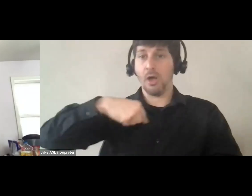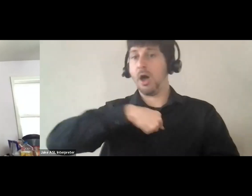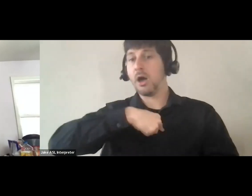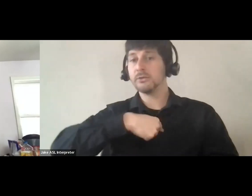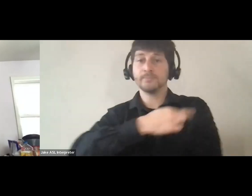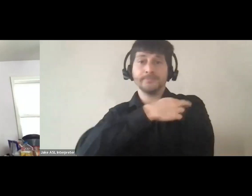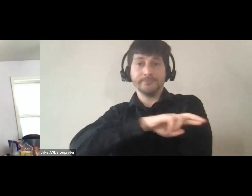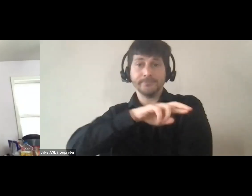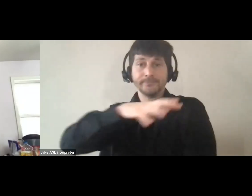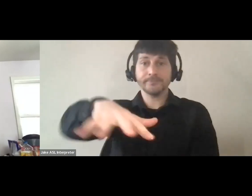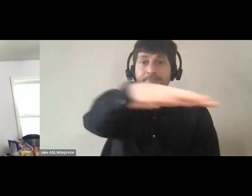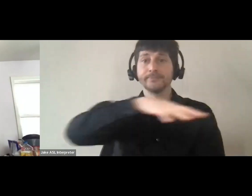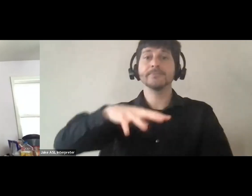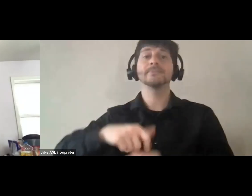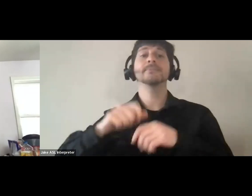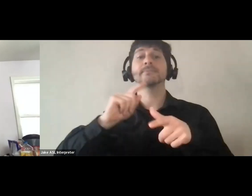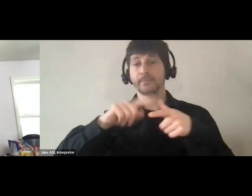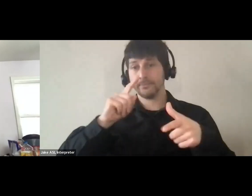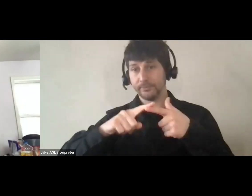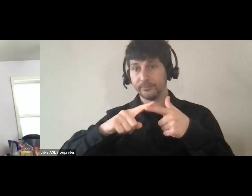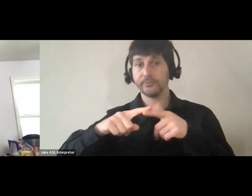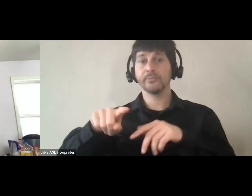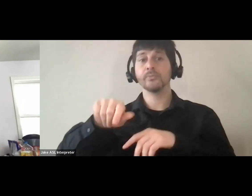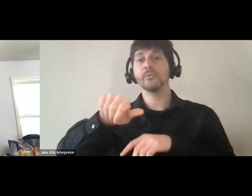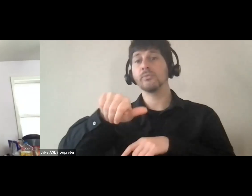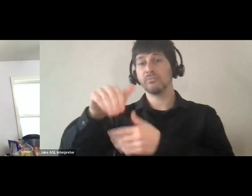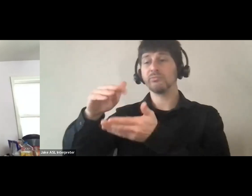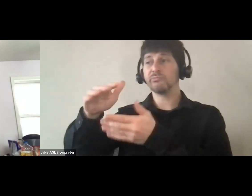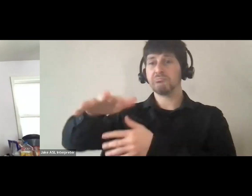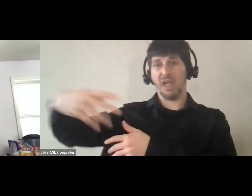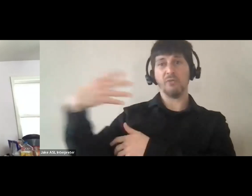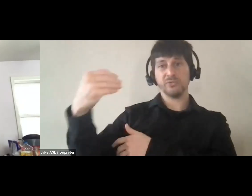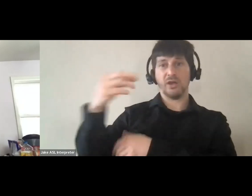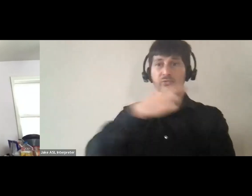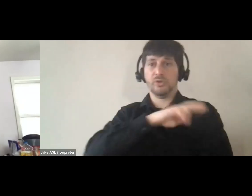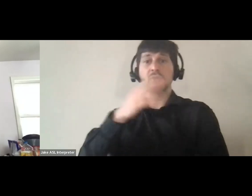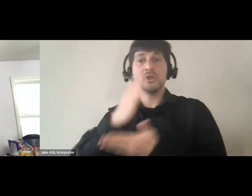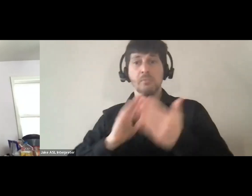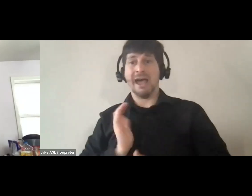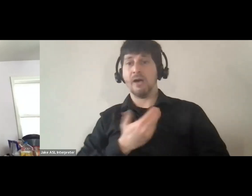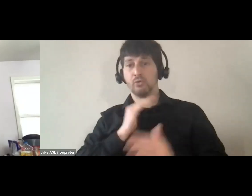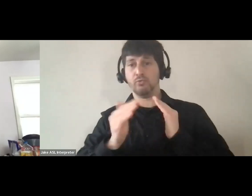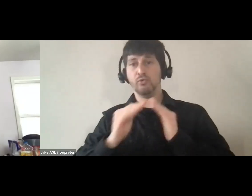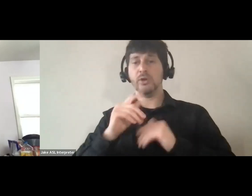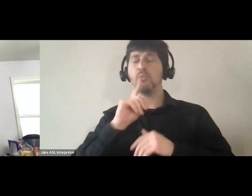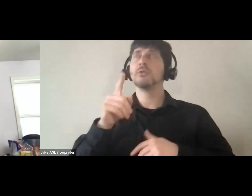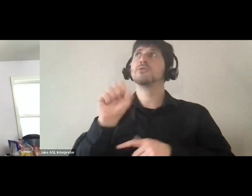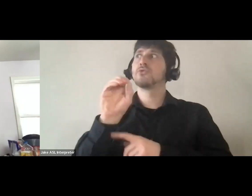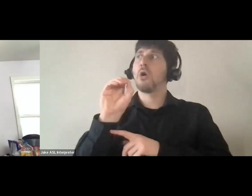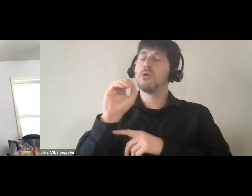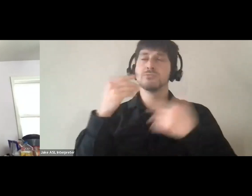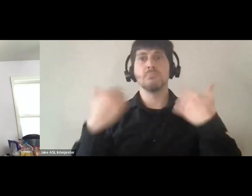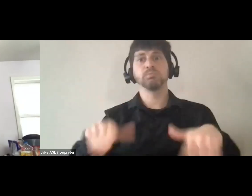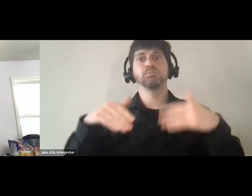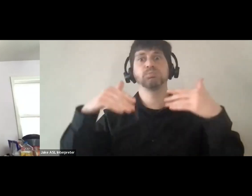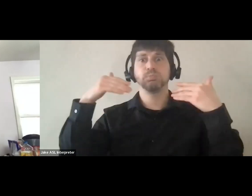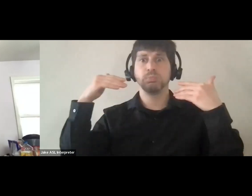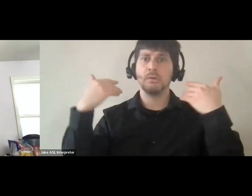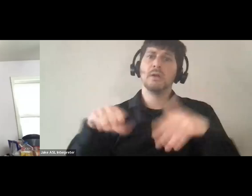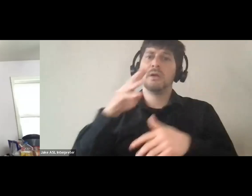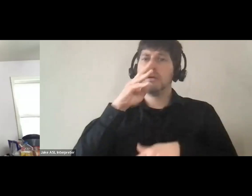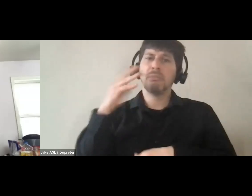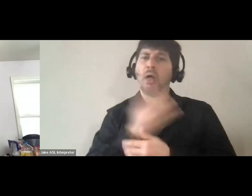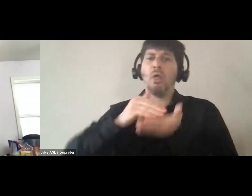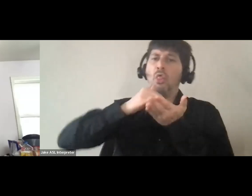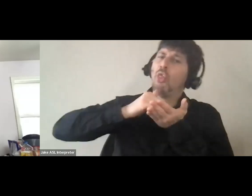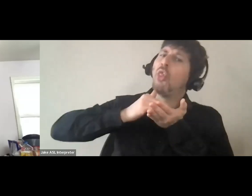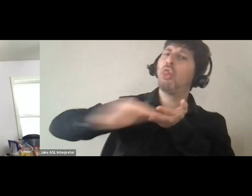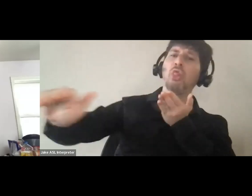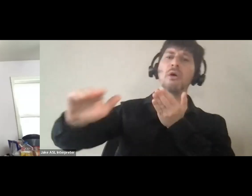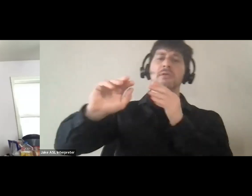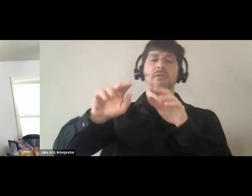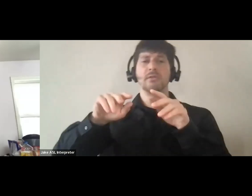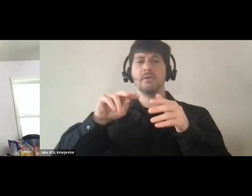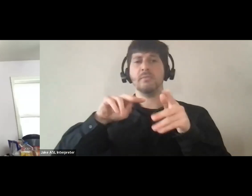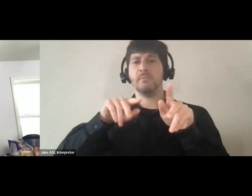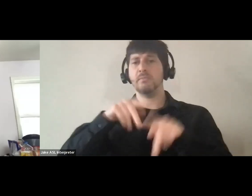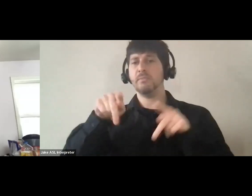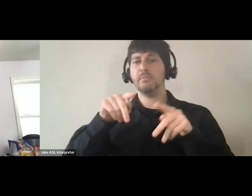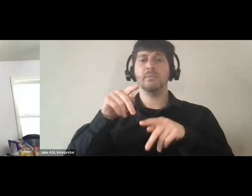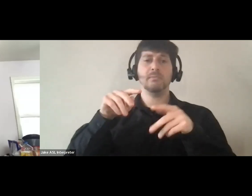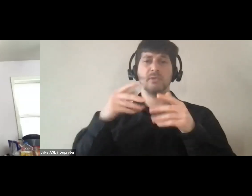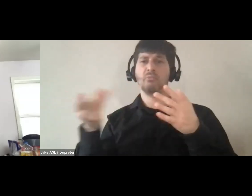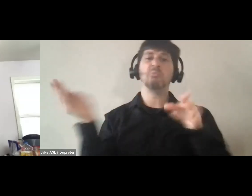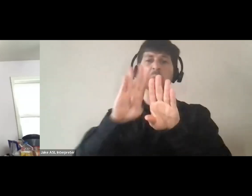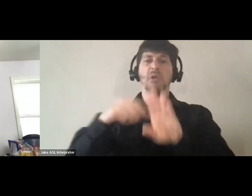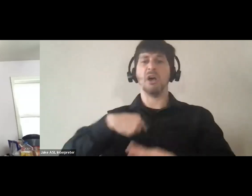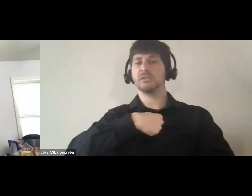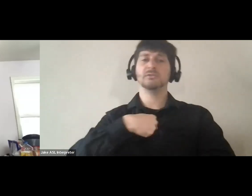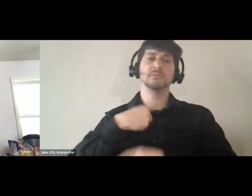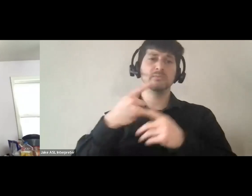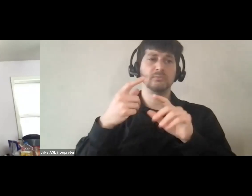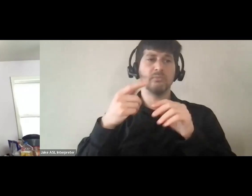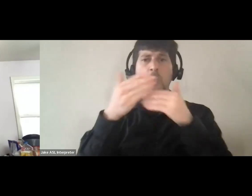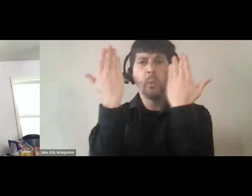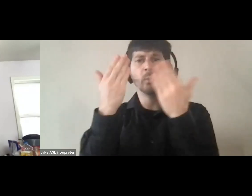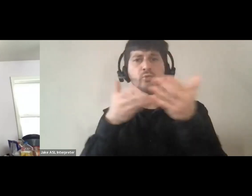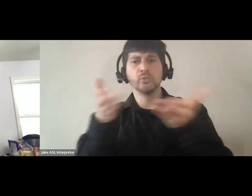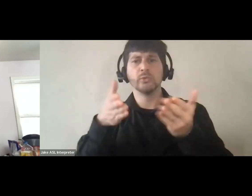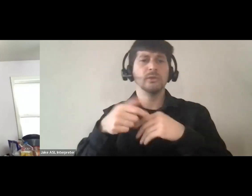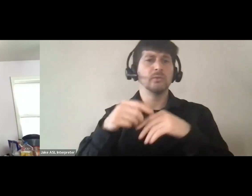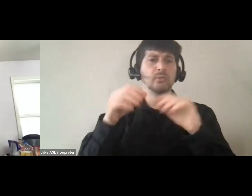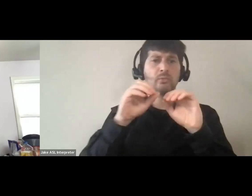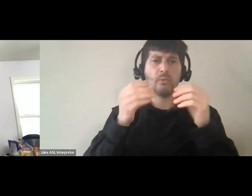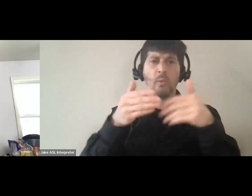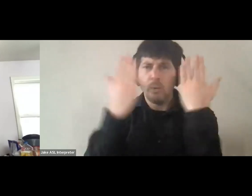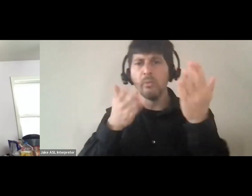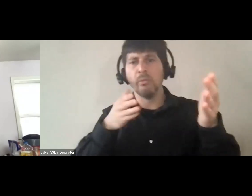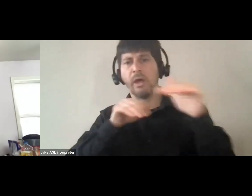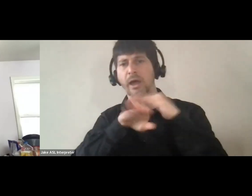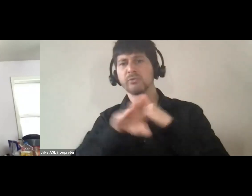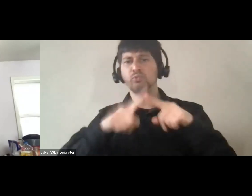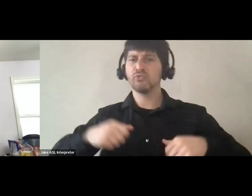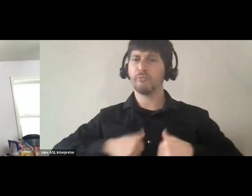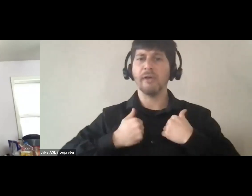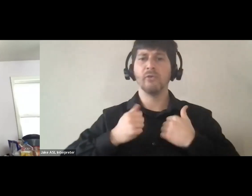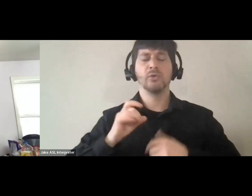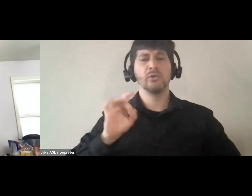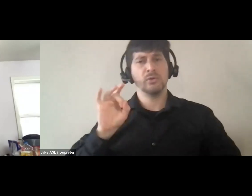Look where the roots exist.